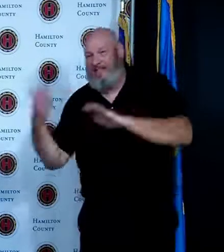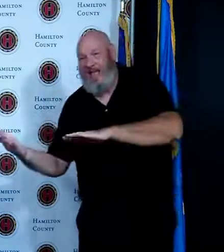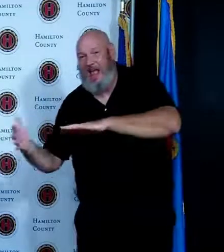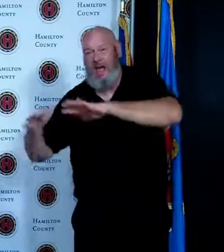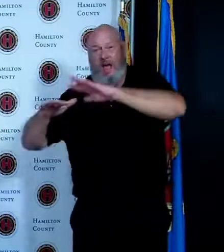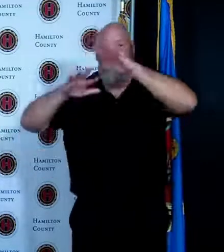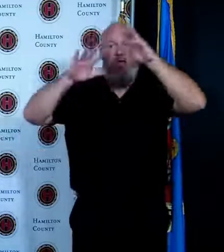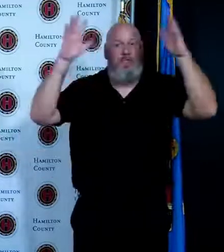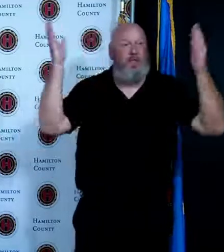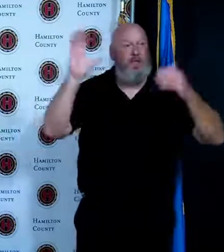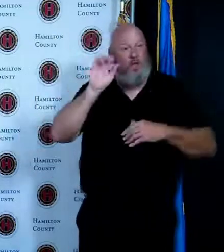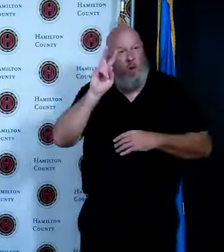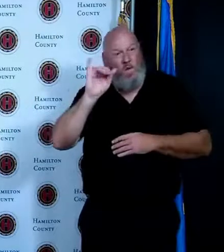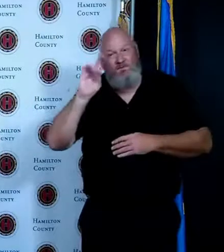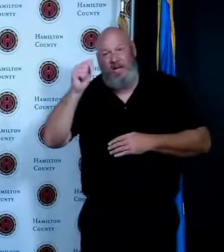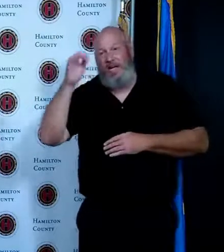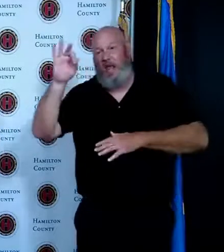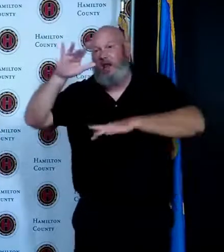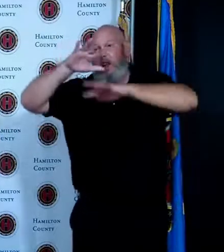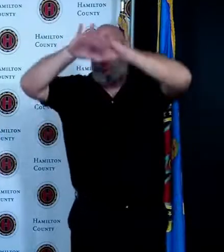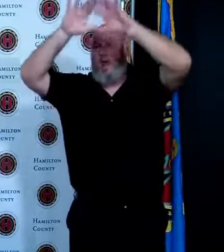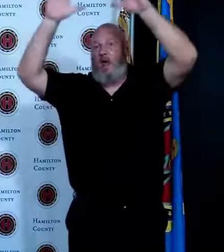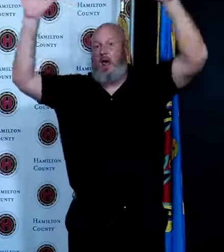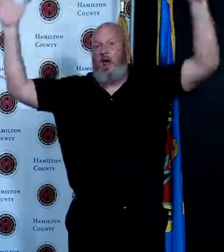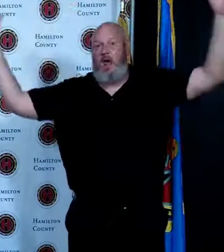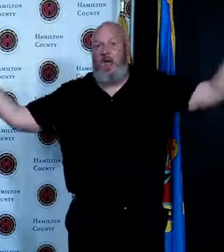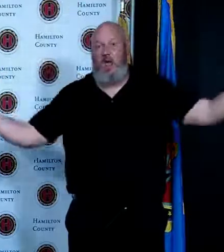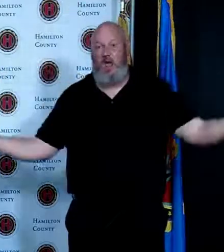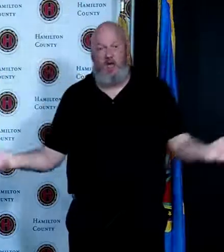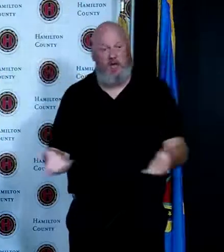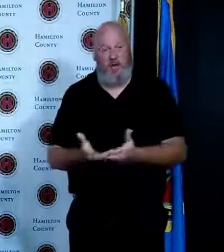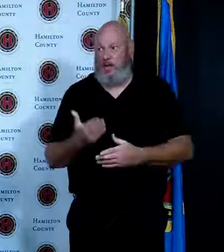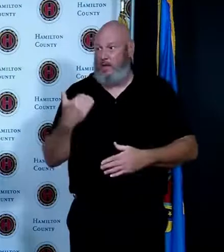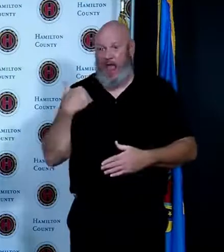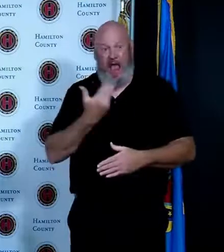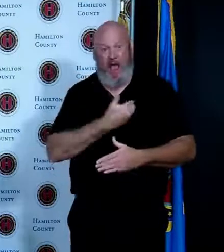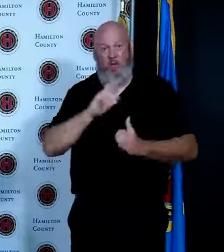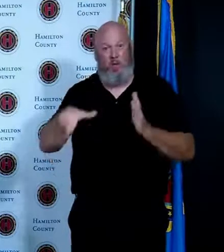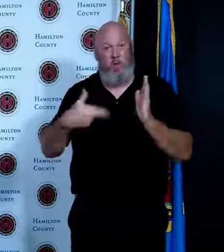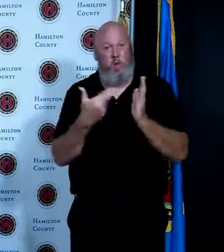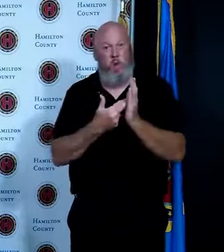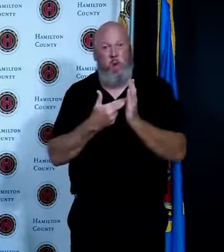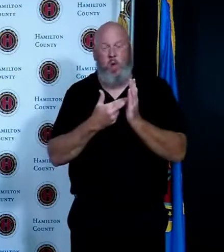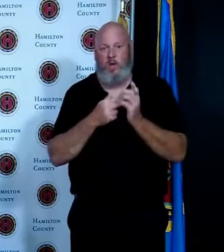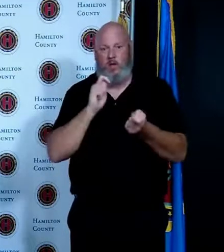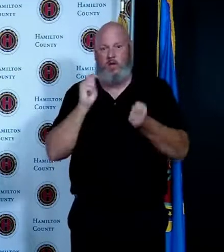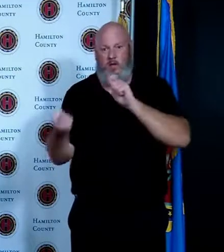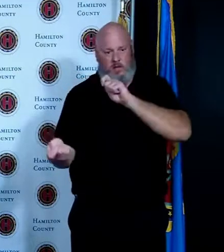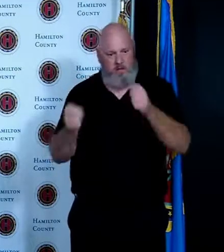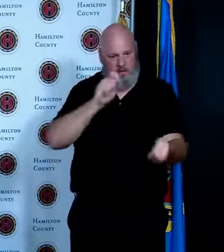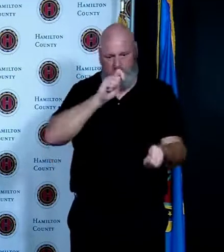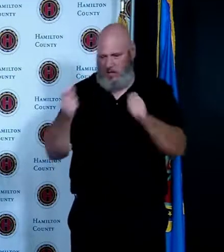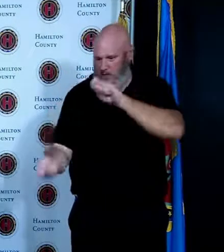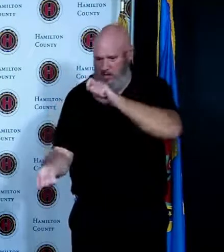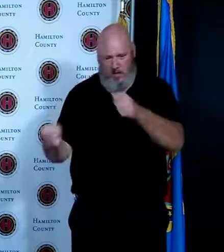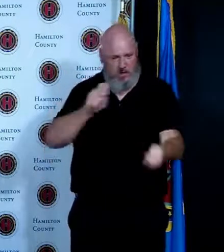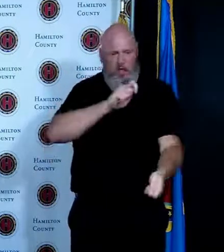are all shifting our roles and we will continue to do so to make sure that we're responsive to customer complaints and concerns but this is really in my